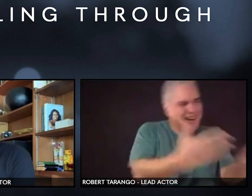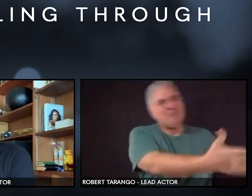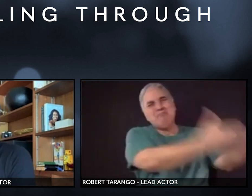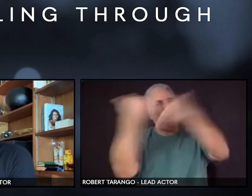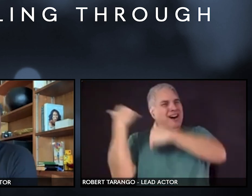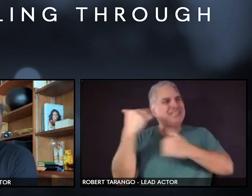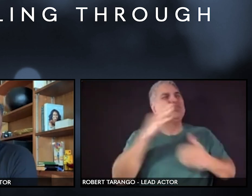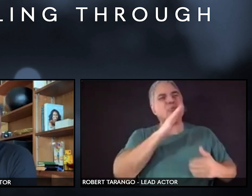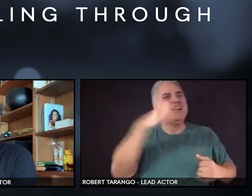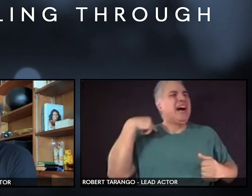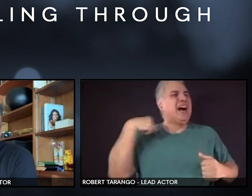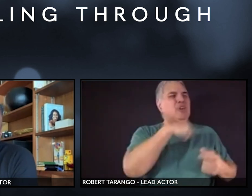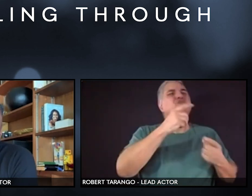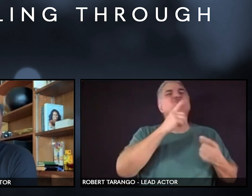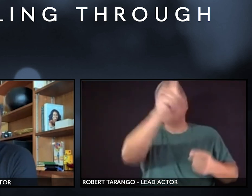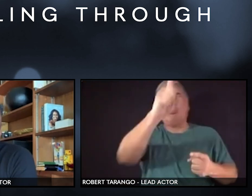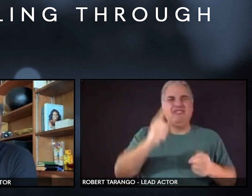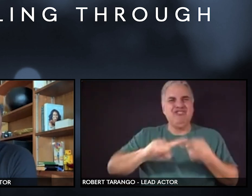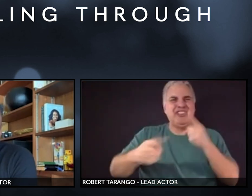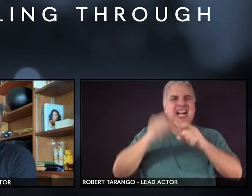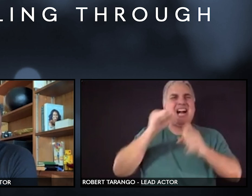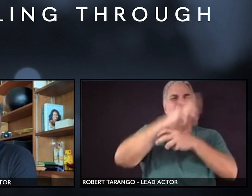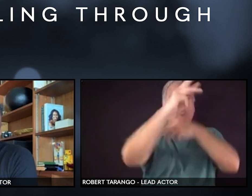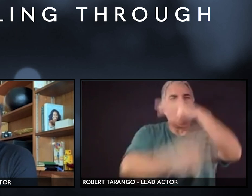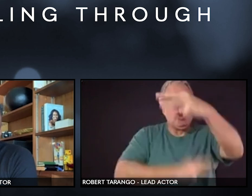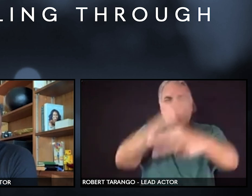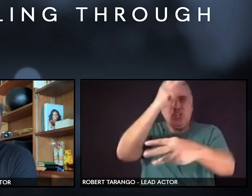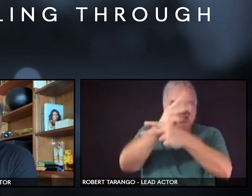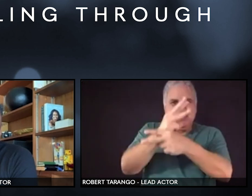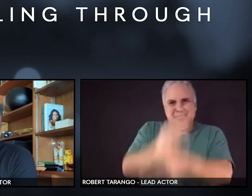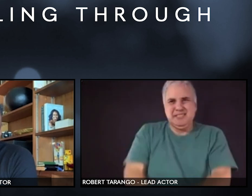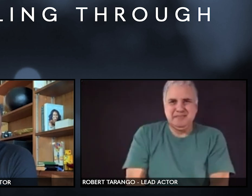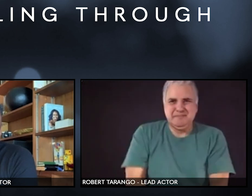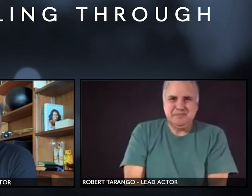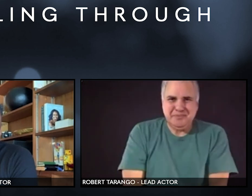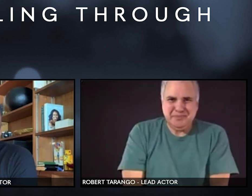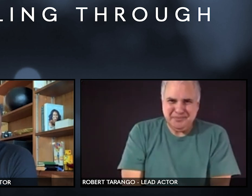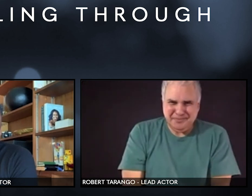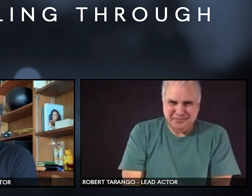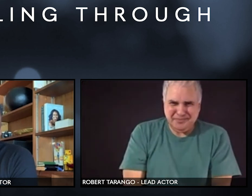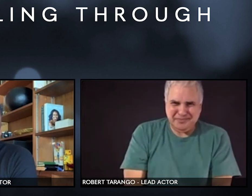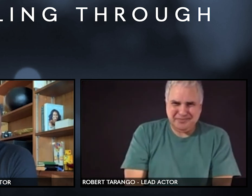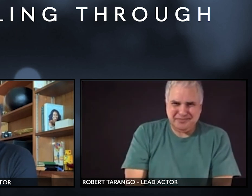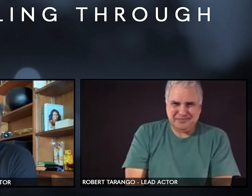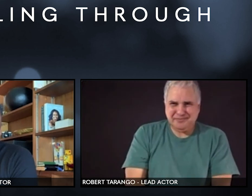regardless. So my end game, I think is, don't be afraid. We are one world.